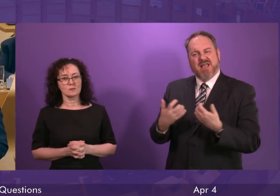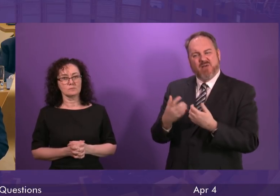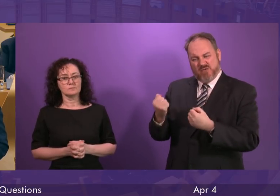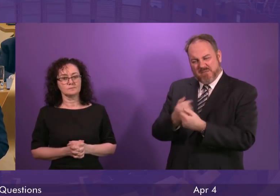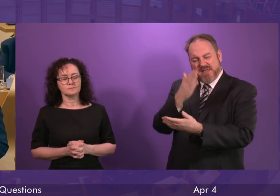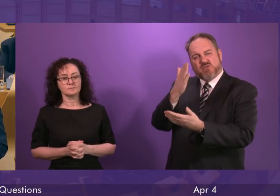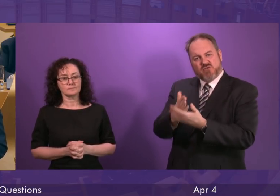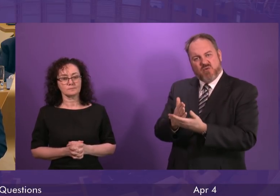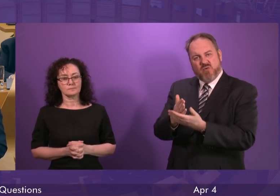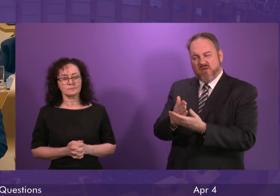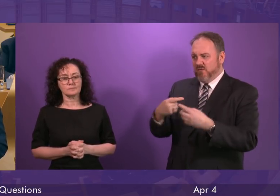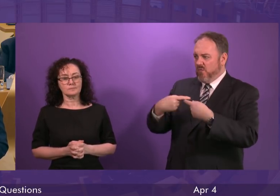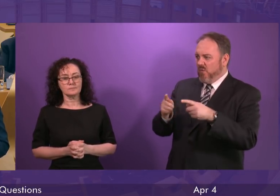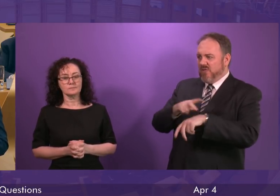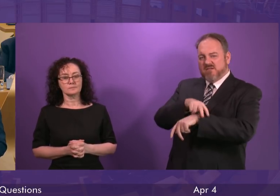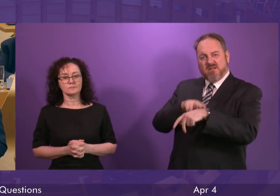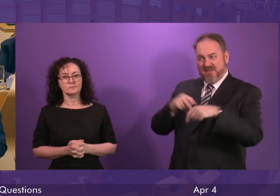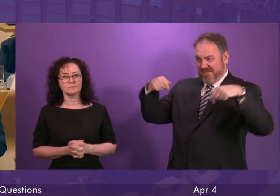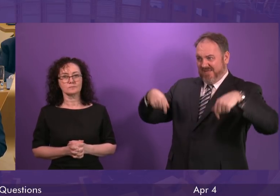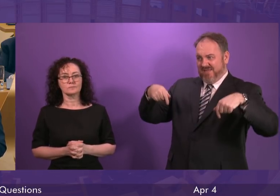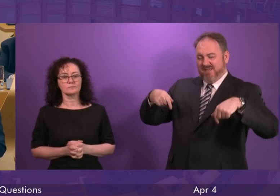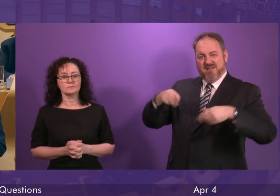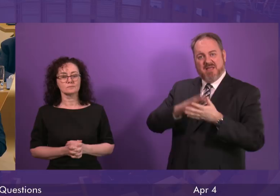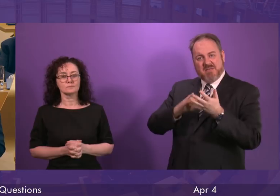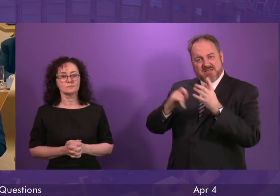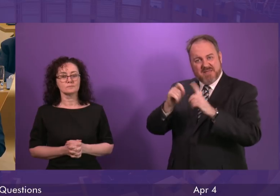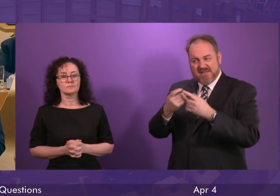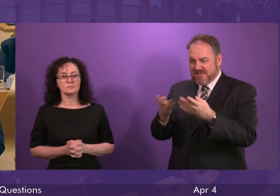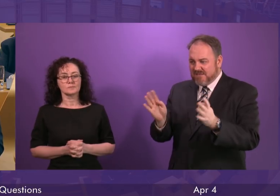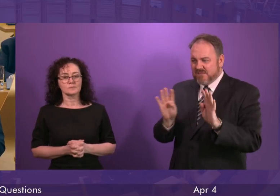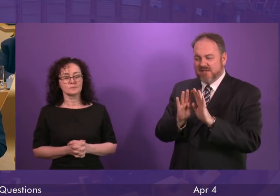ensure that colleagues across the chamber are part of the task force that she mentioned